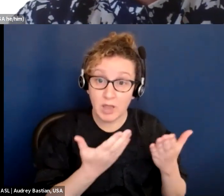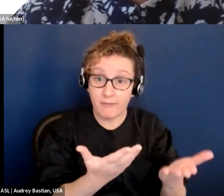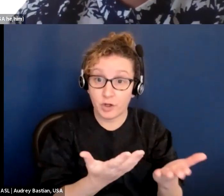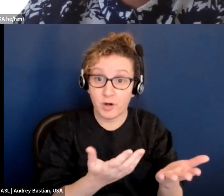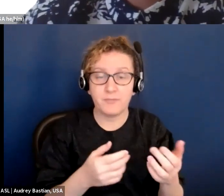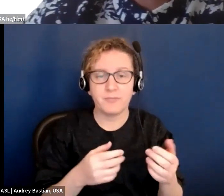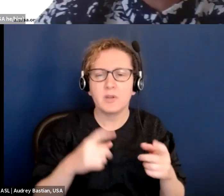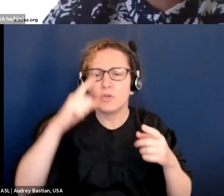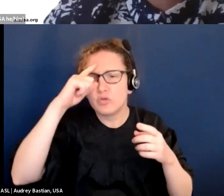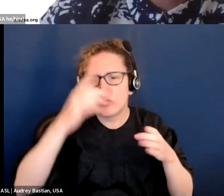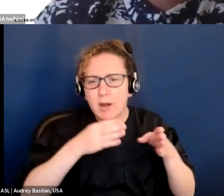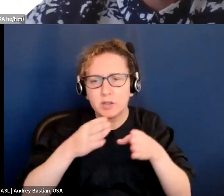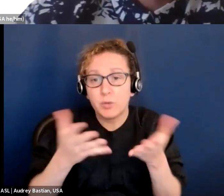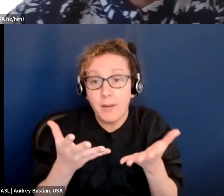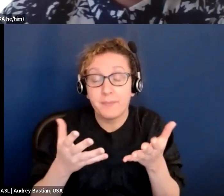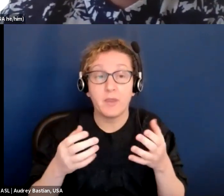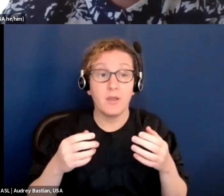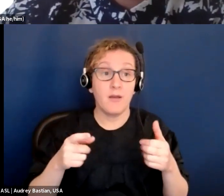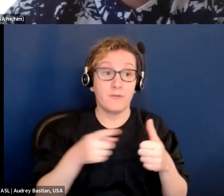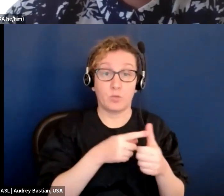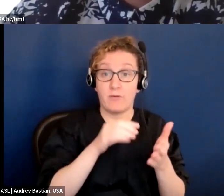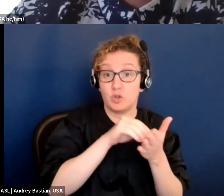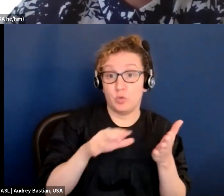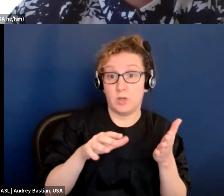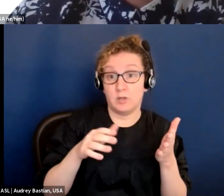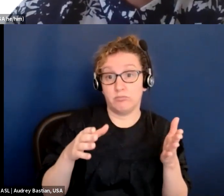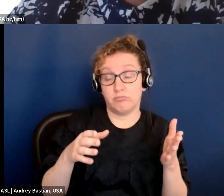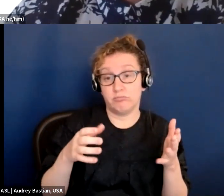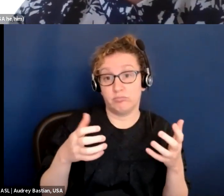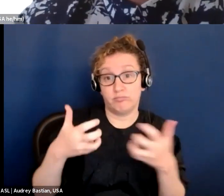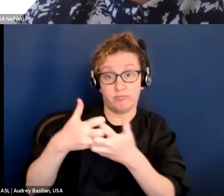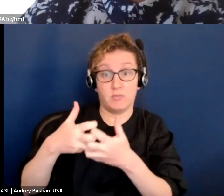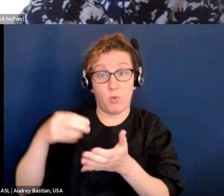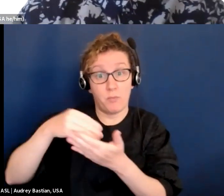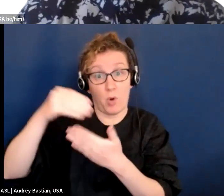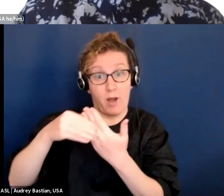once we have aligned a student with the program, it is on certain different fronts. With a